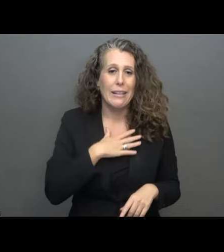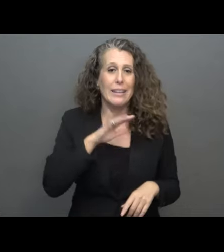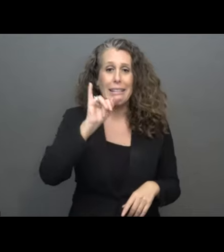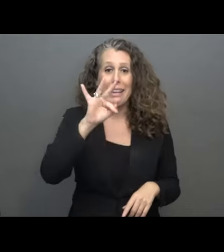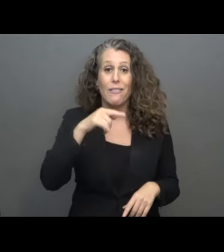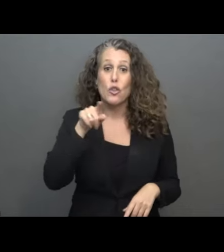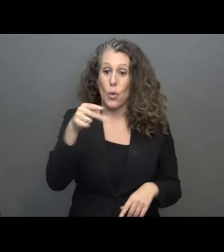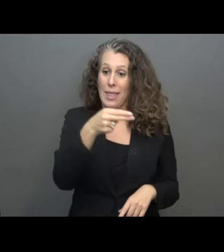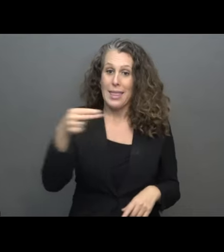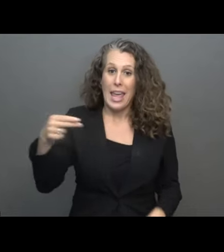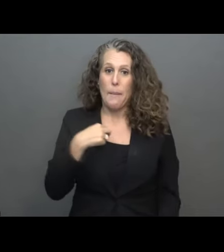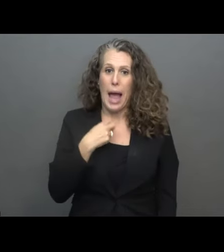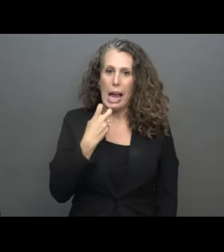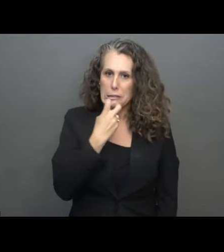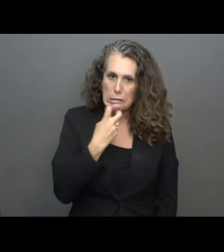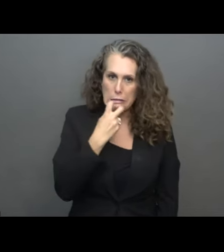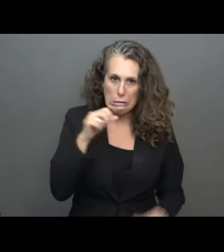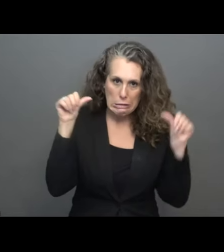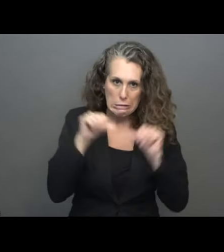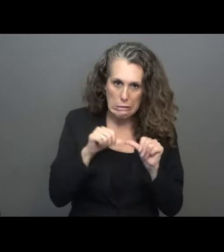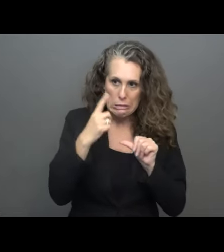do not have a notebooks that get PMC soon, excuse Bibles seizure measure cautious after